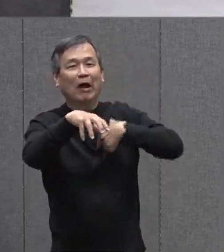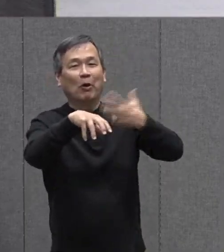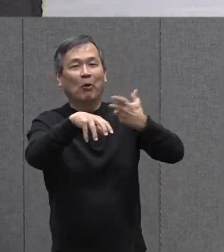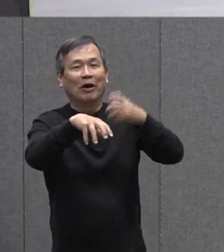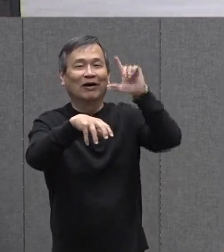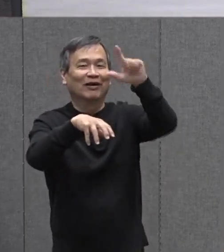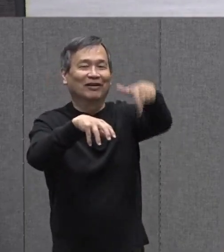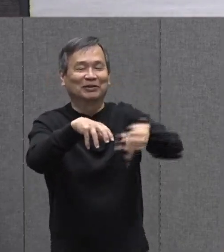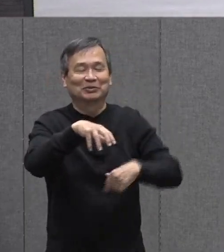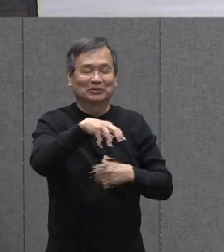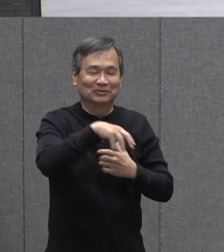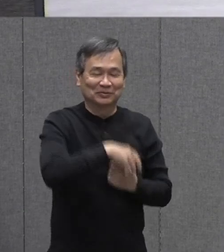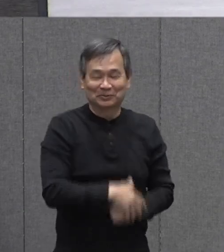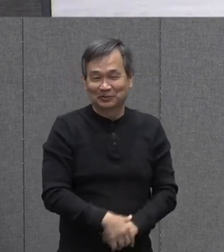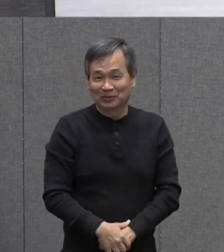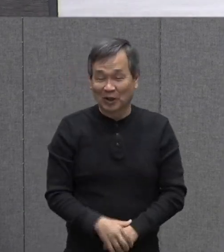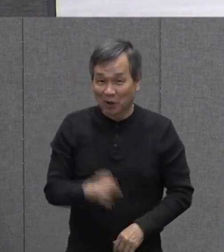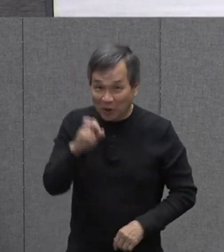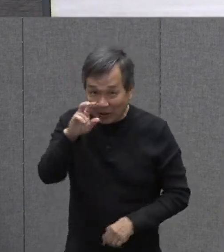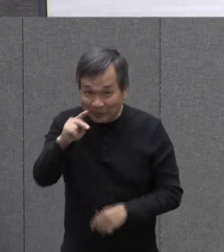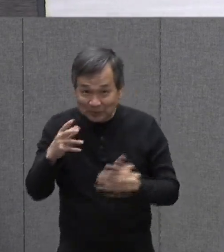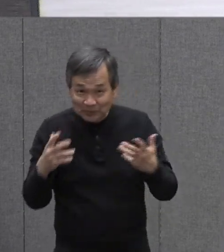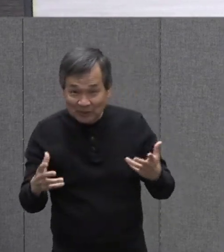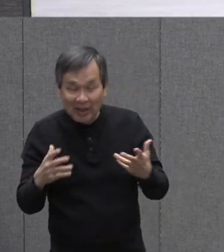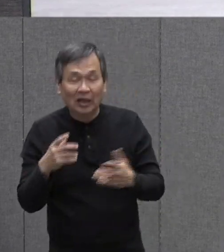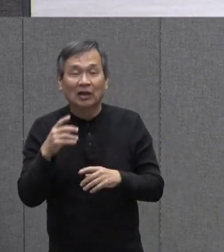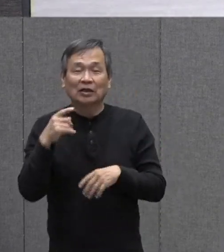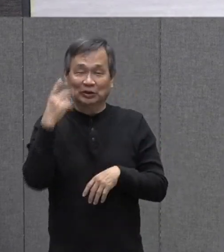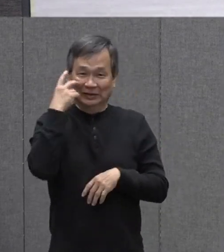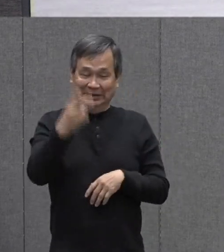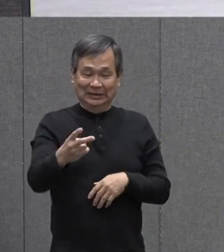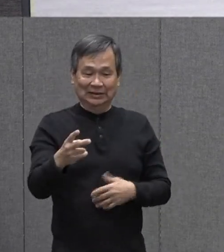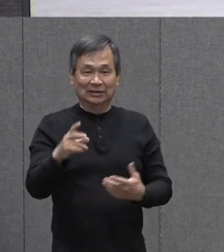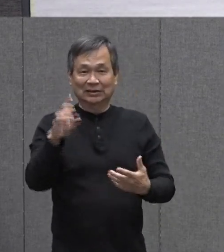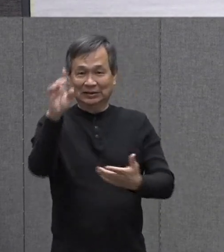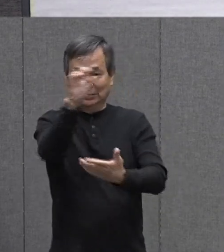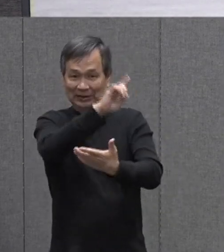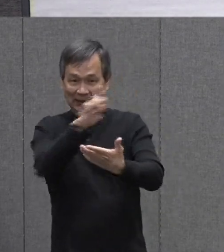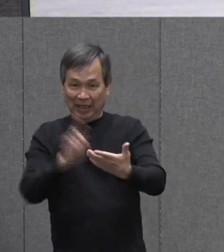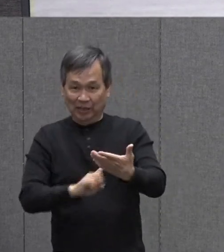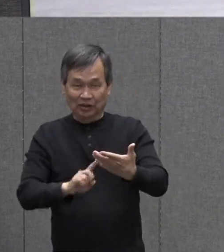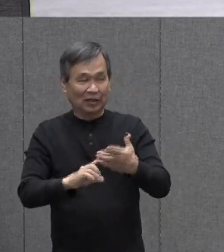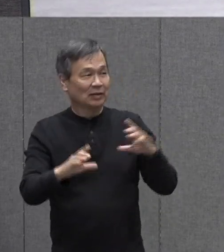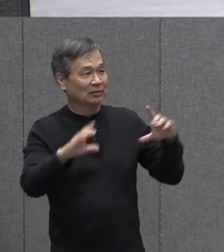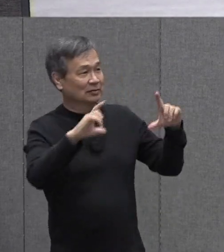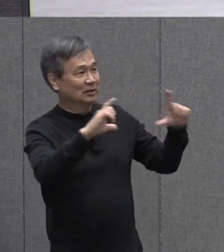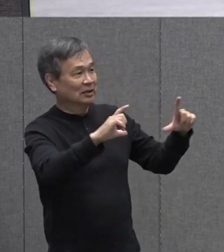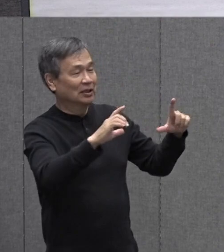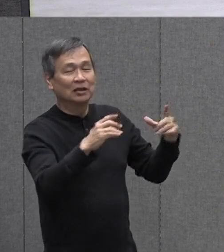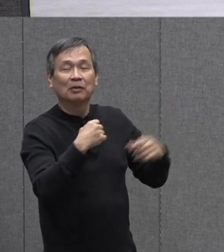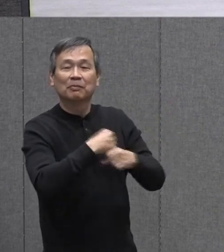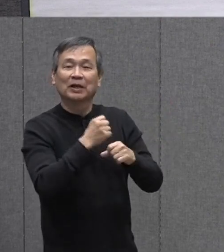what makes a place special, the Earth special, we're going to read a poem together.